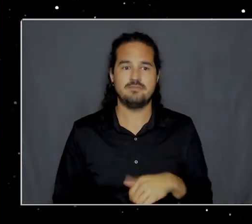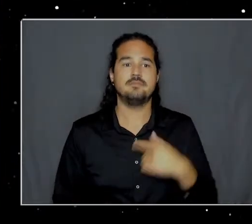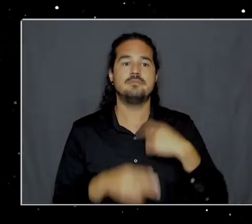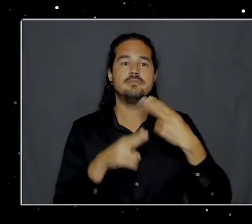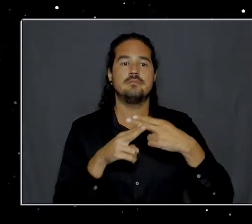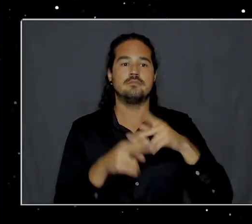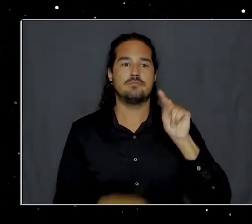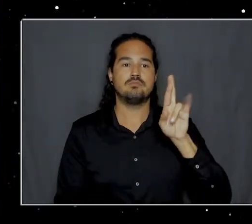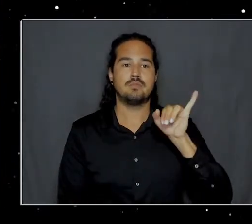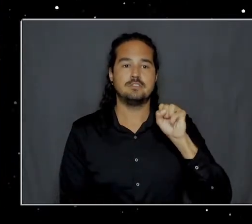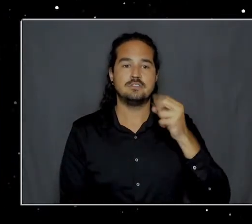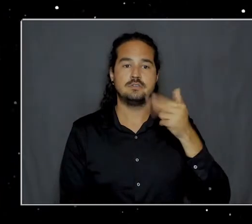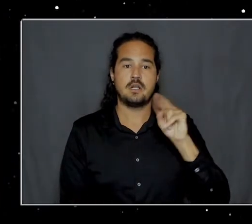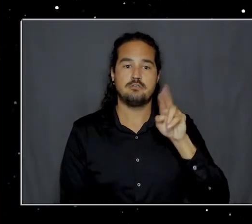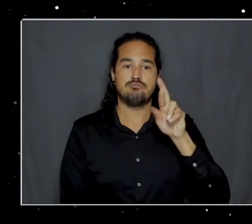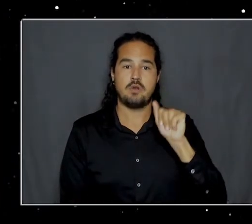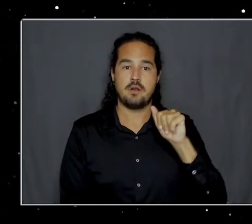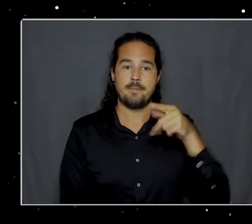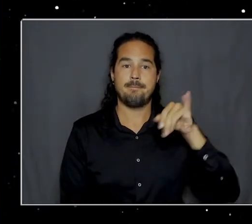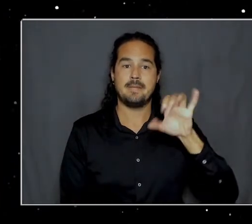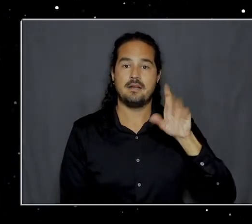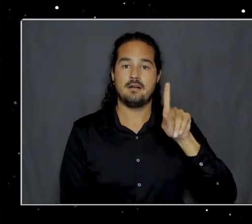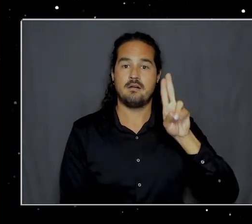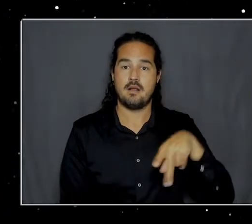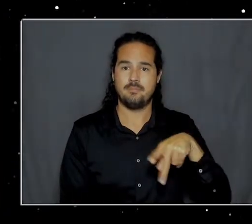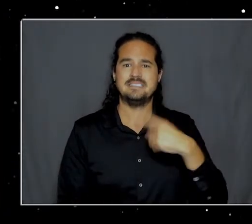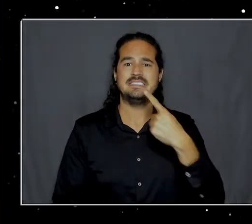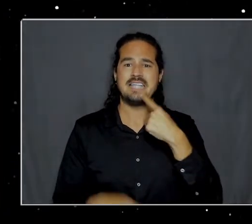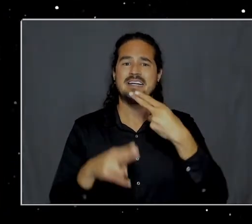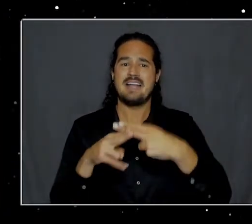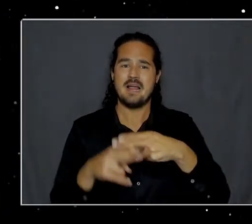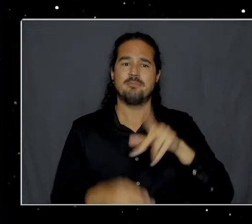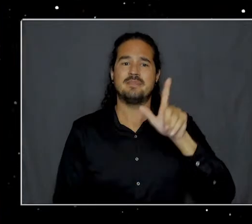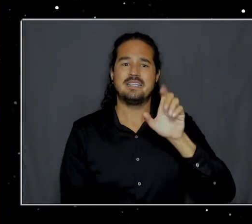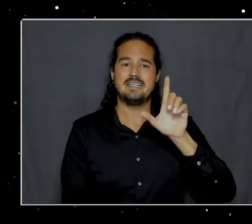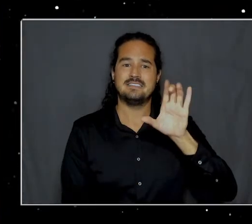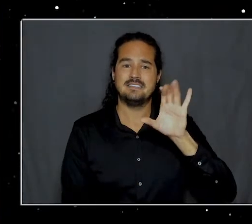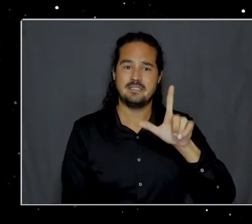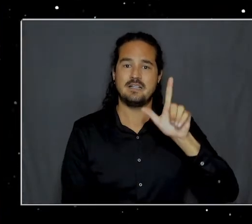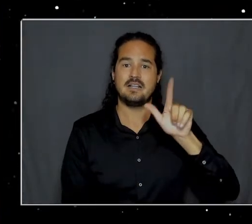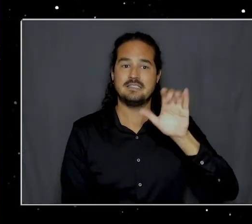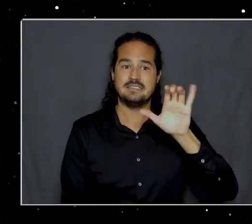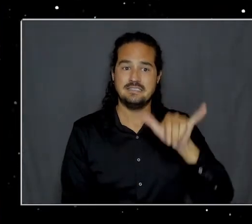I URGE YOU TO TAKE THE NEXT STEP